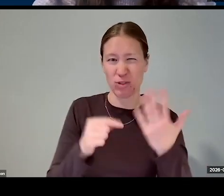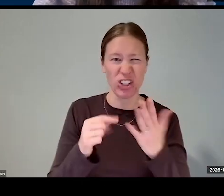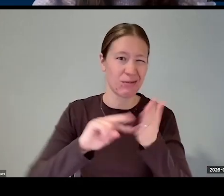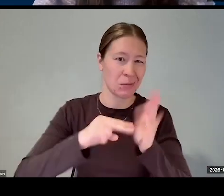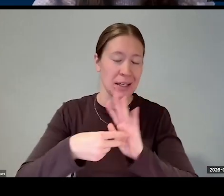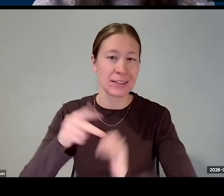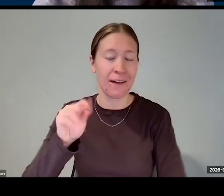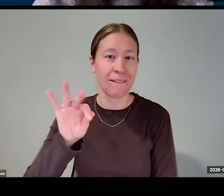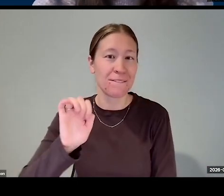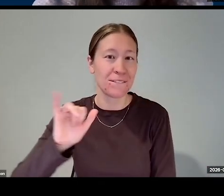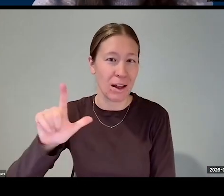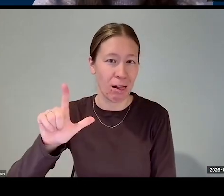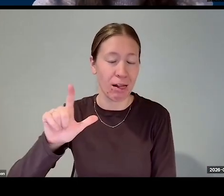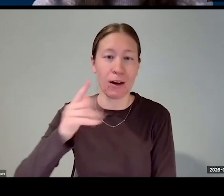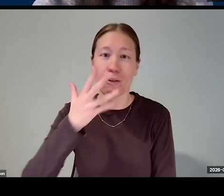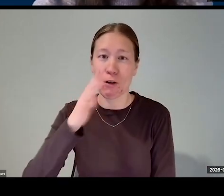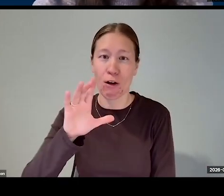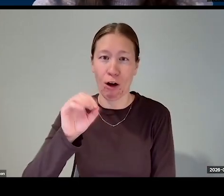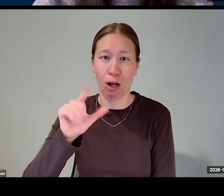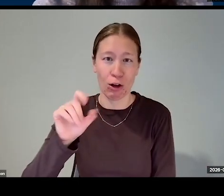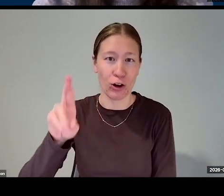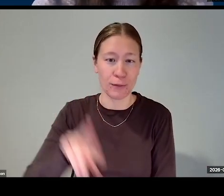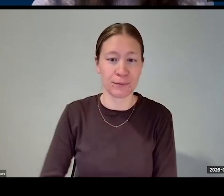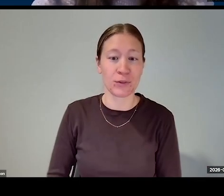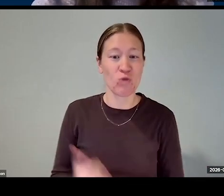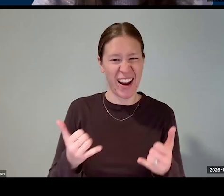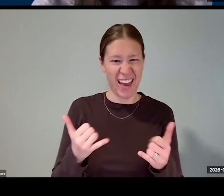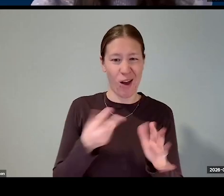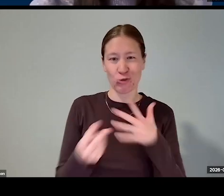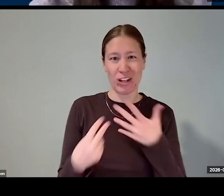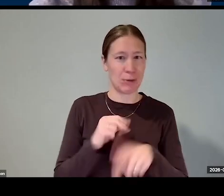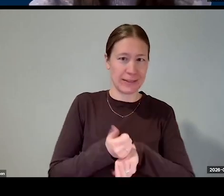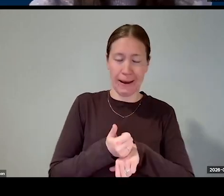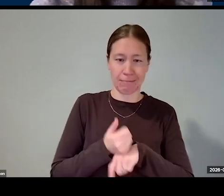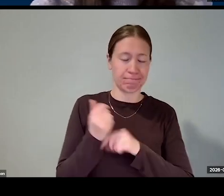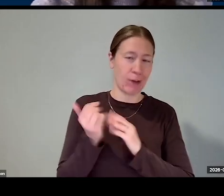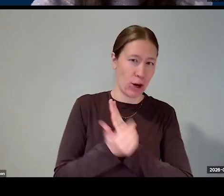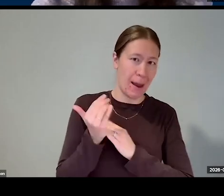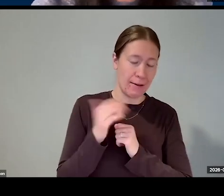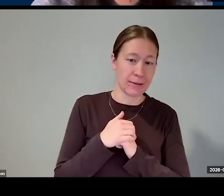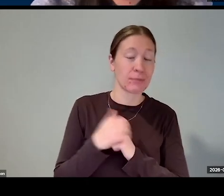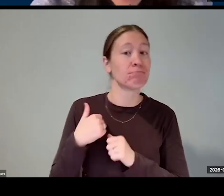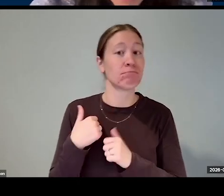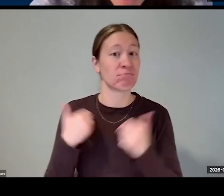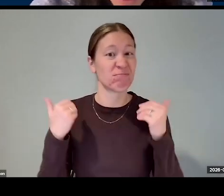and right now it's set to transparent by default, but I can pick any color that I want.